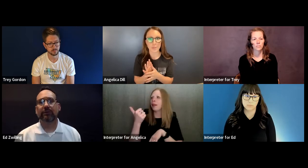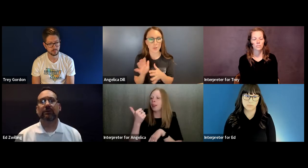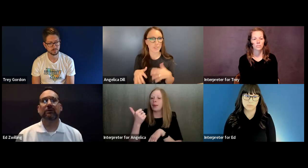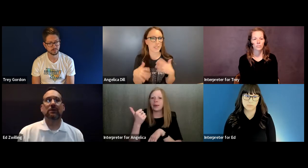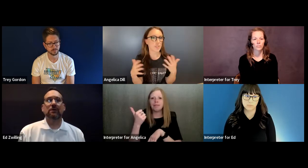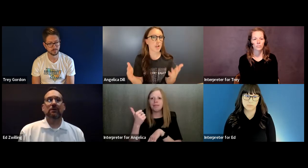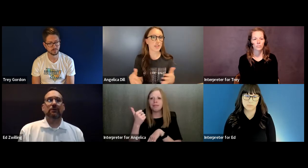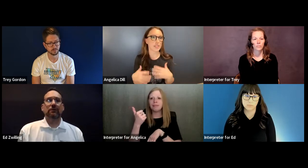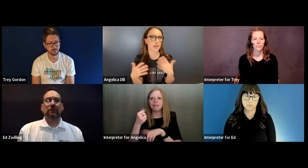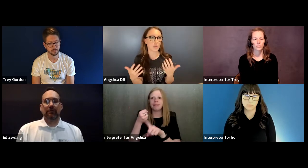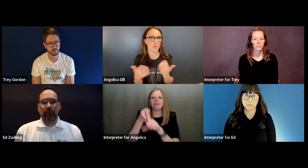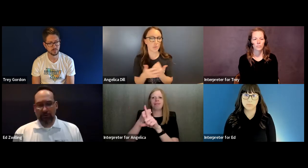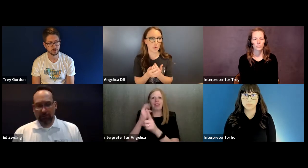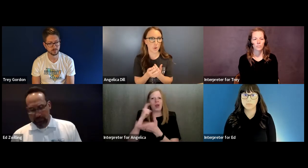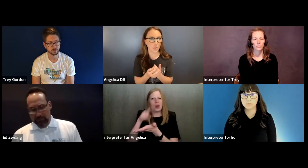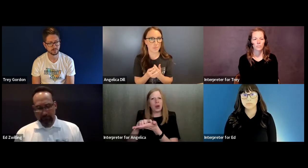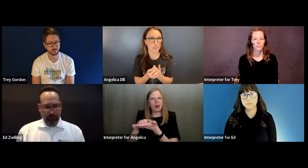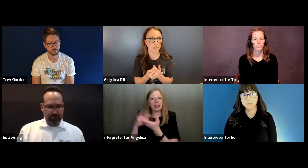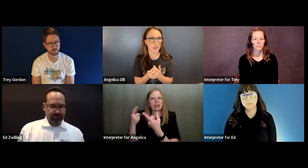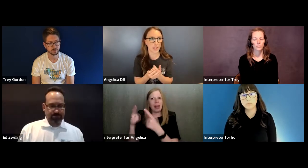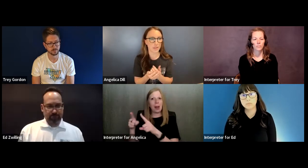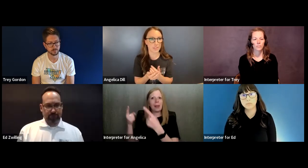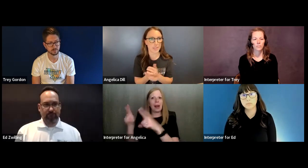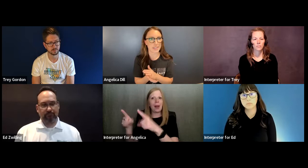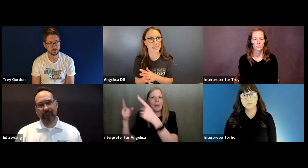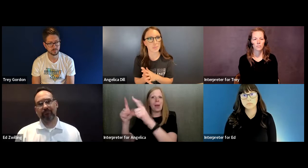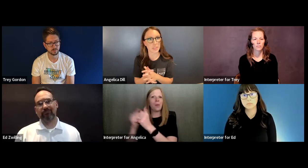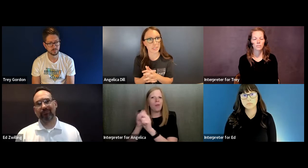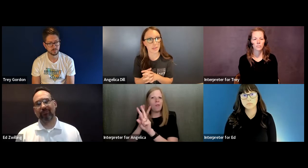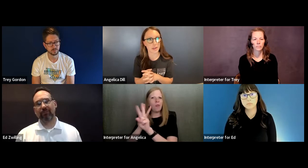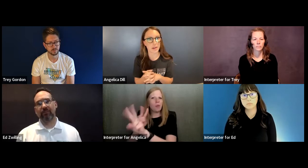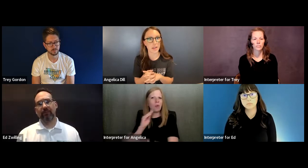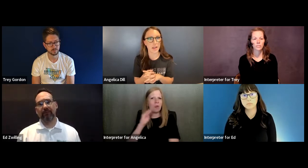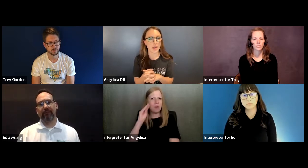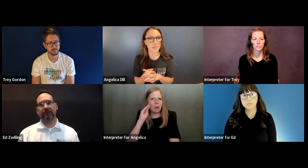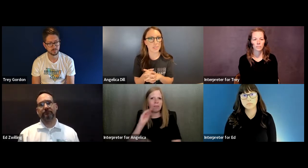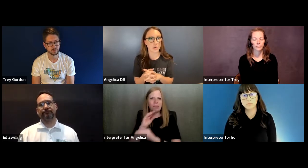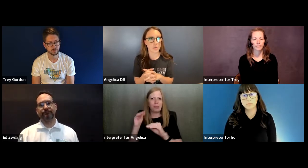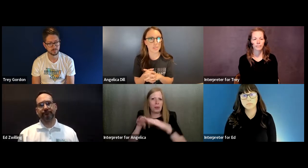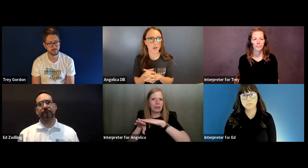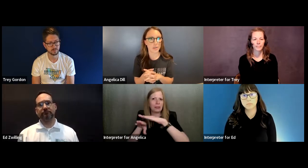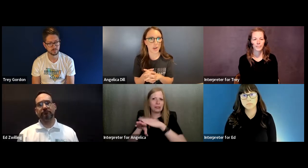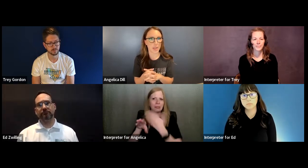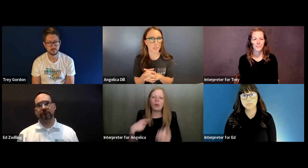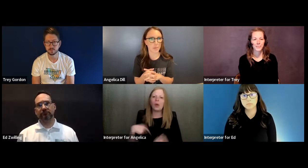noticing a trend uh with funeral homes and a lack of accessibility there so we started writing up